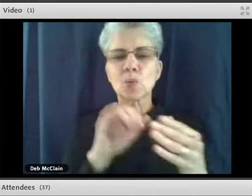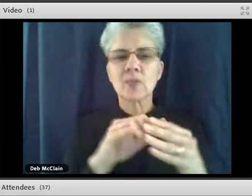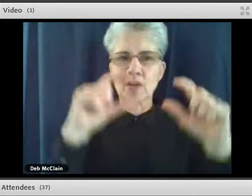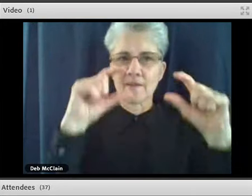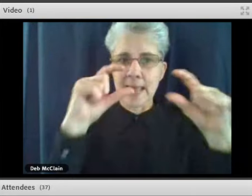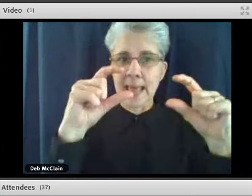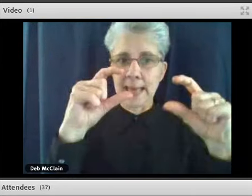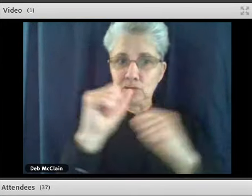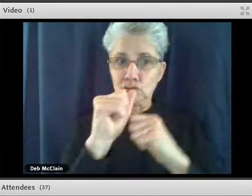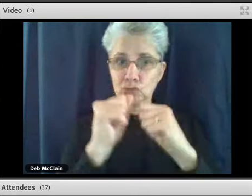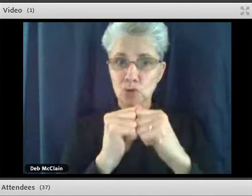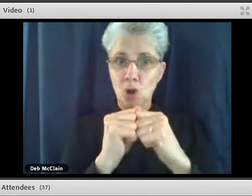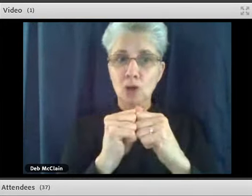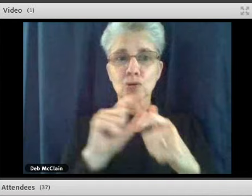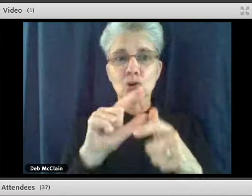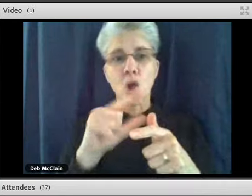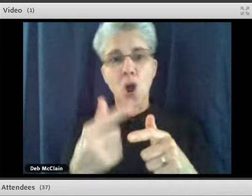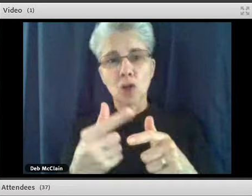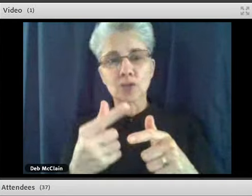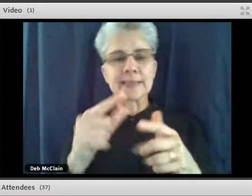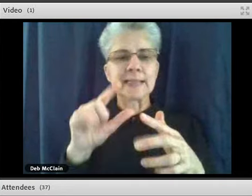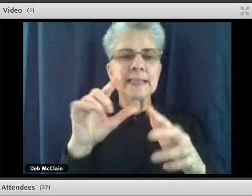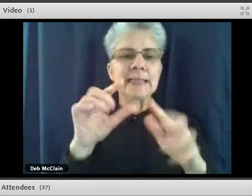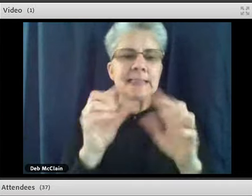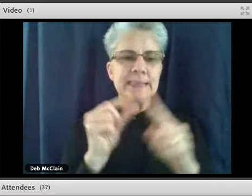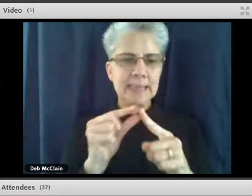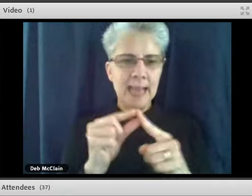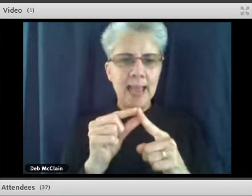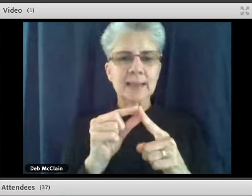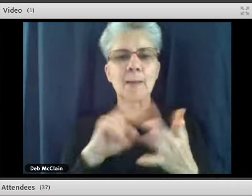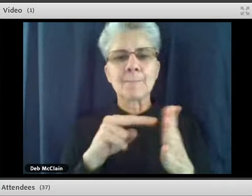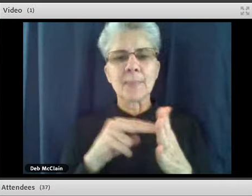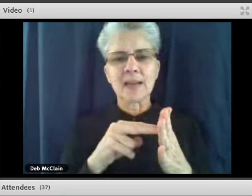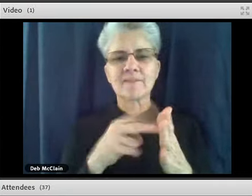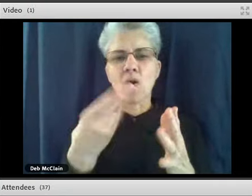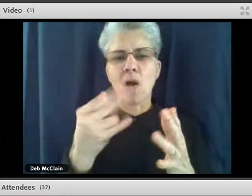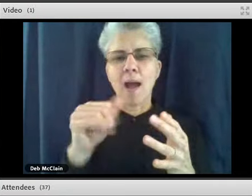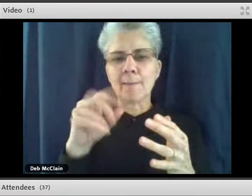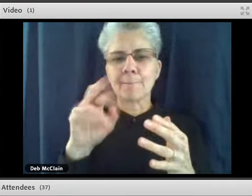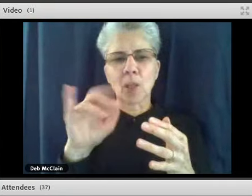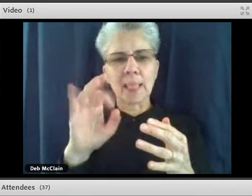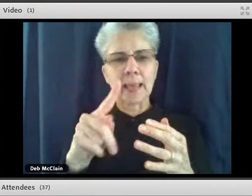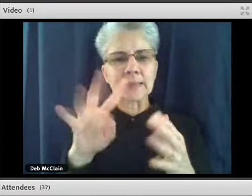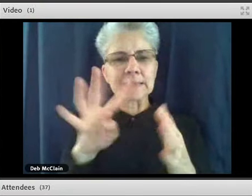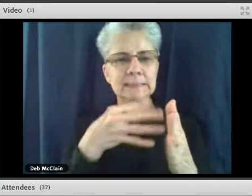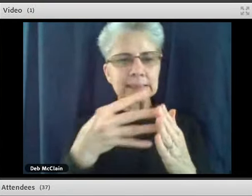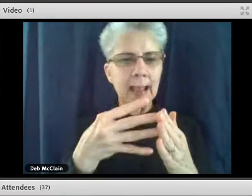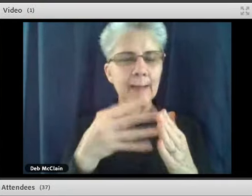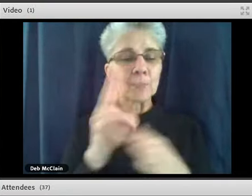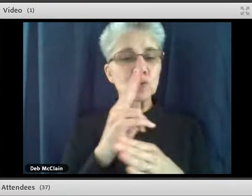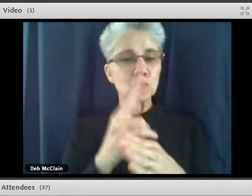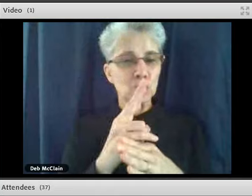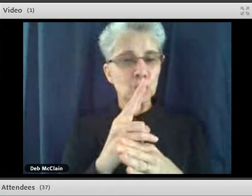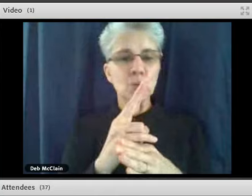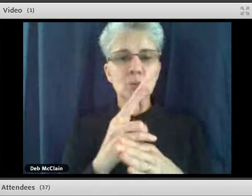We already kind of talked about this, You want to make sure you have good heading structure, alternate text, make sure you have meaningful hyperlinks,